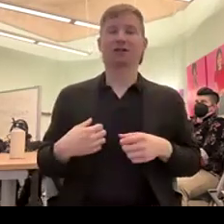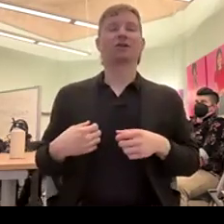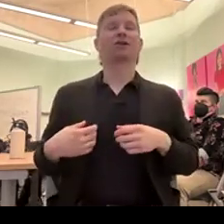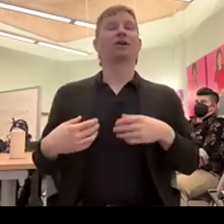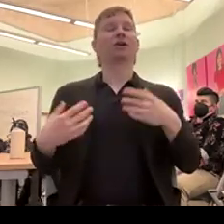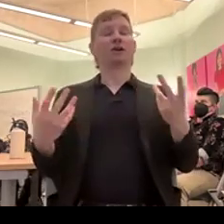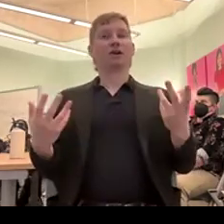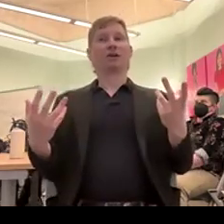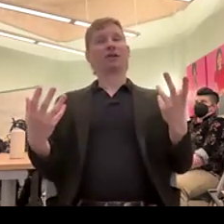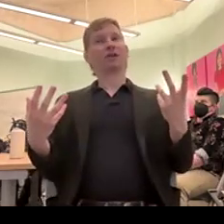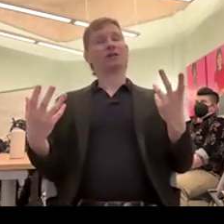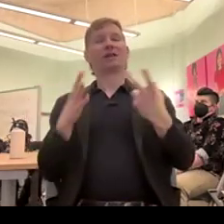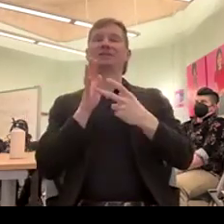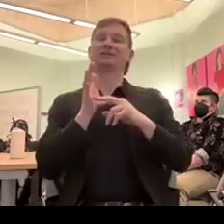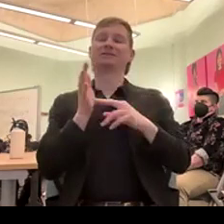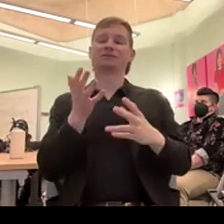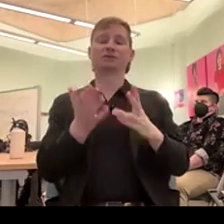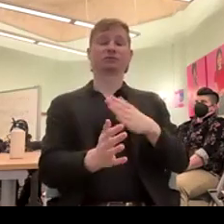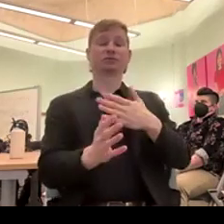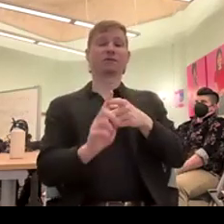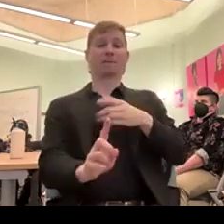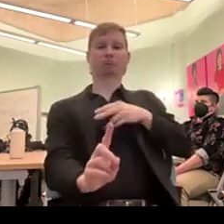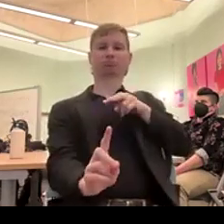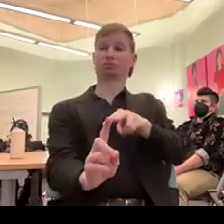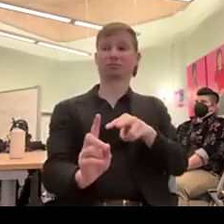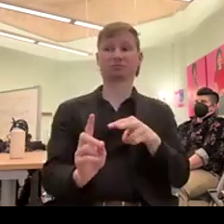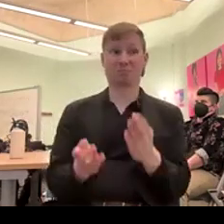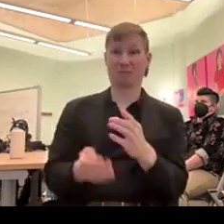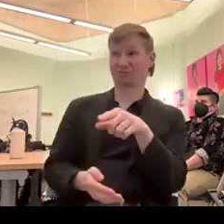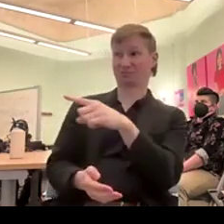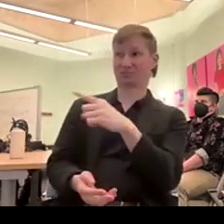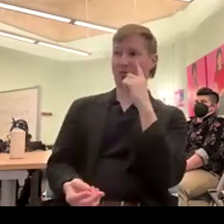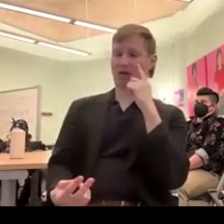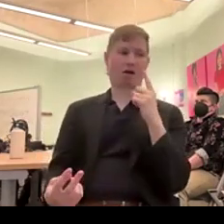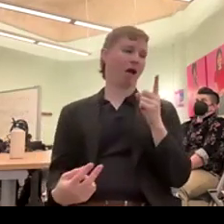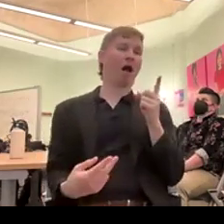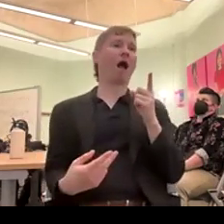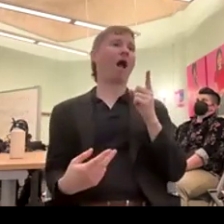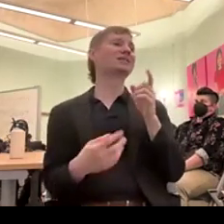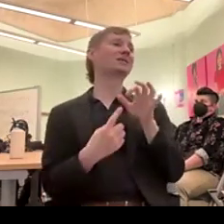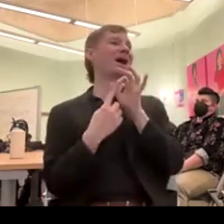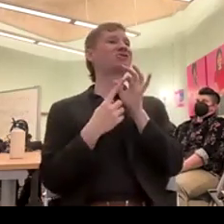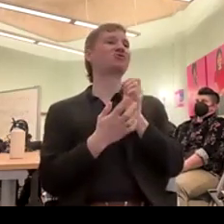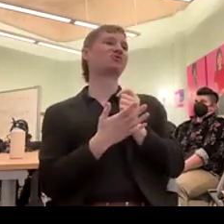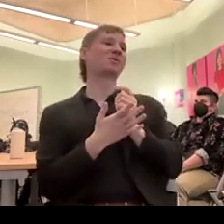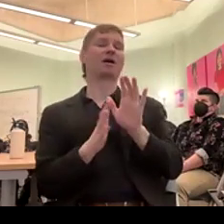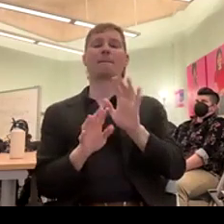a dynamic I have. And so, my perspective is like, some people probably think that I have